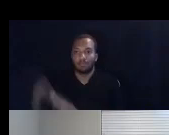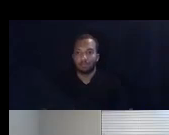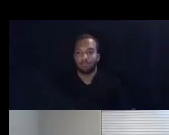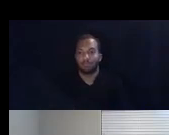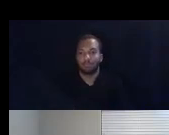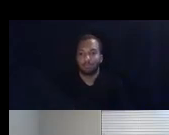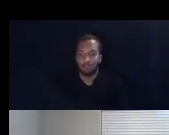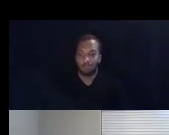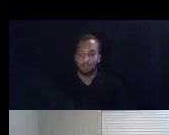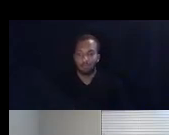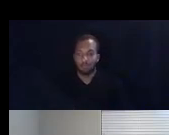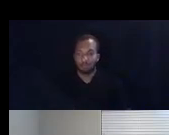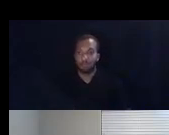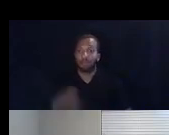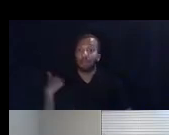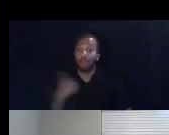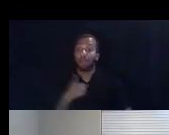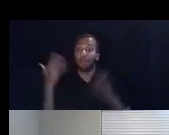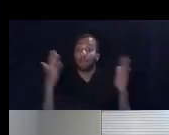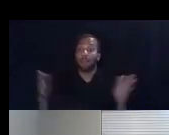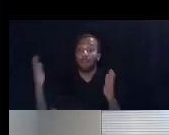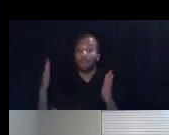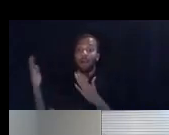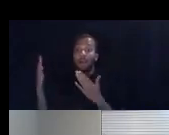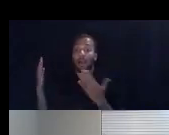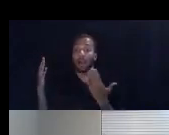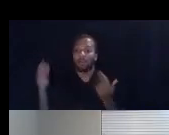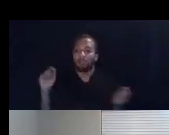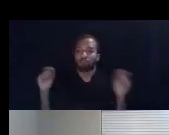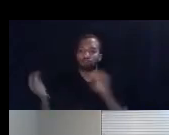And we do plan to kind of refresh our current CHNA